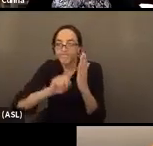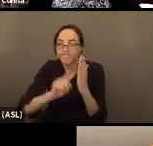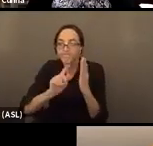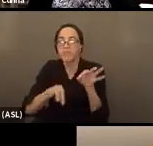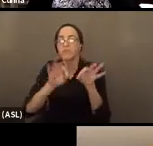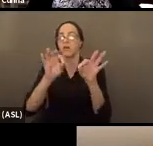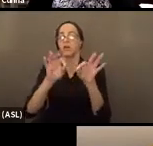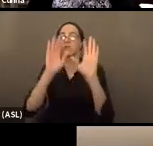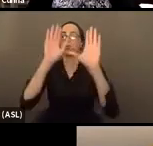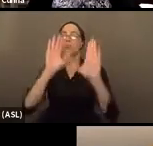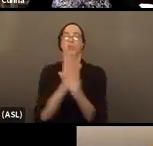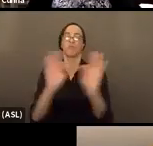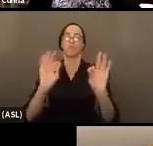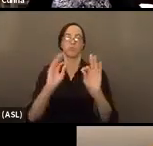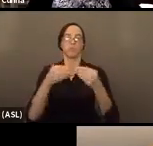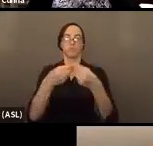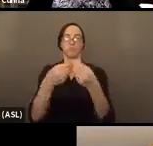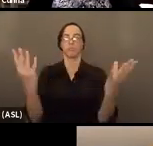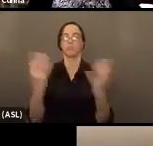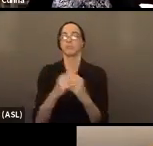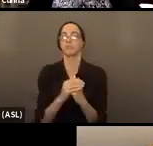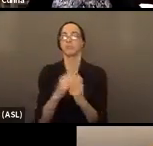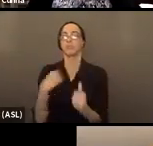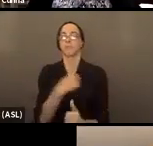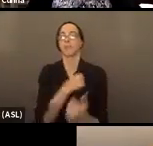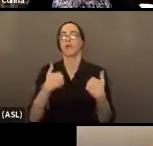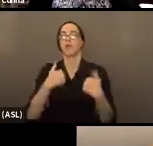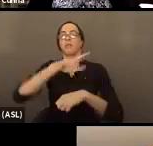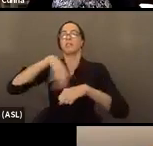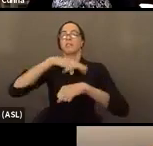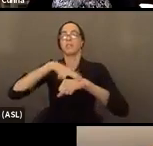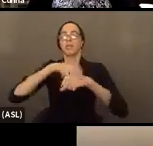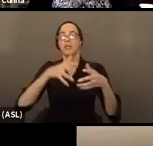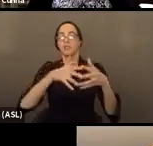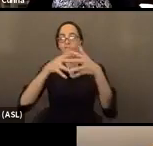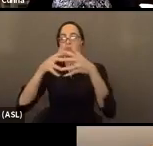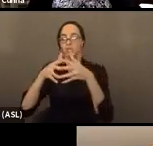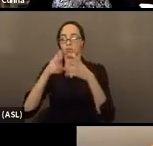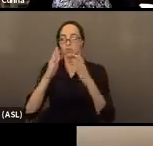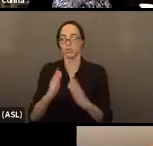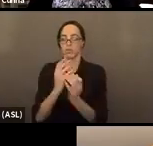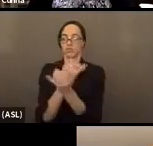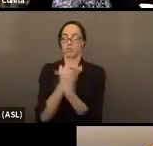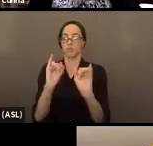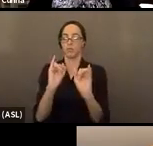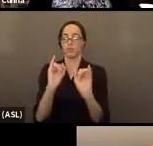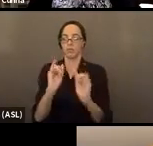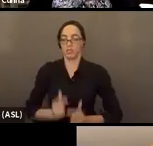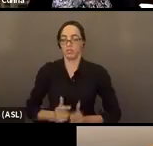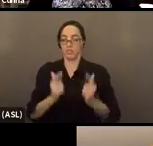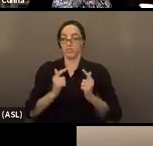native american independent living demonstration project so this has provided us with a native